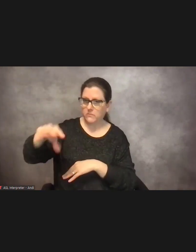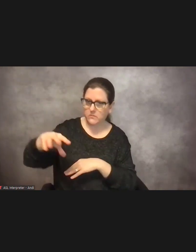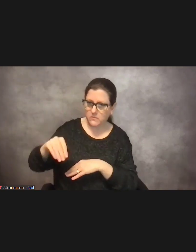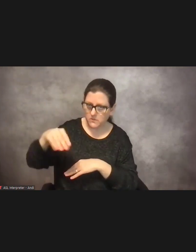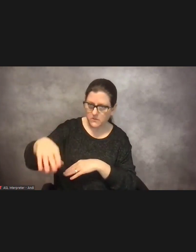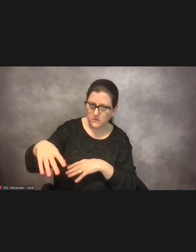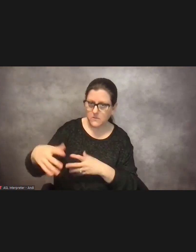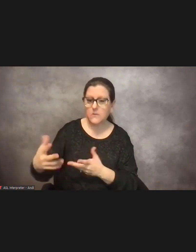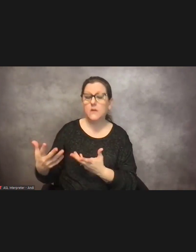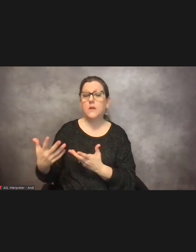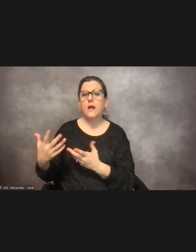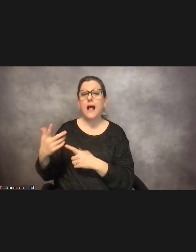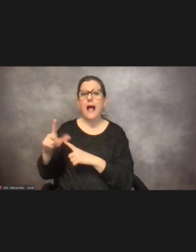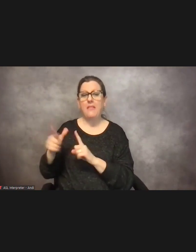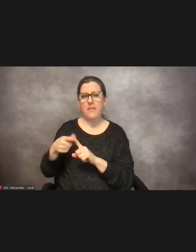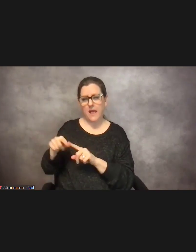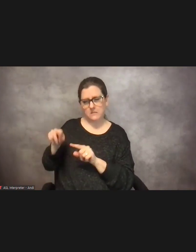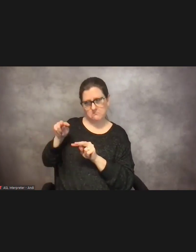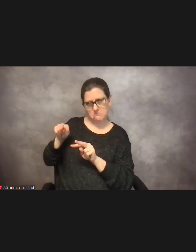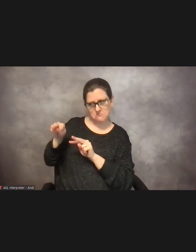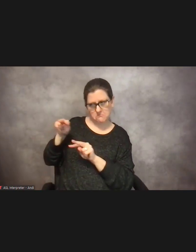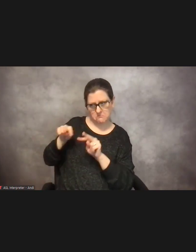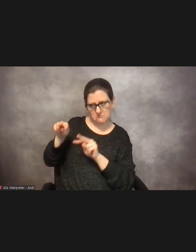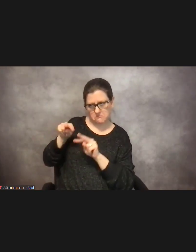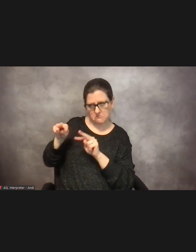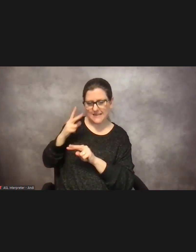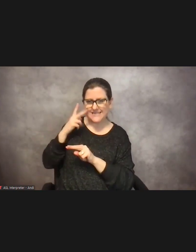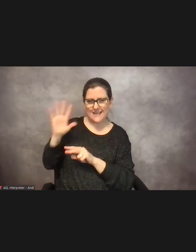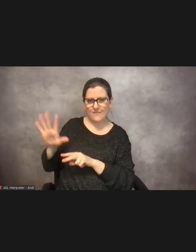then, carefully determining whether you're getting reliable responses